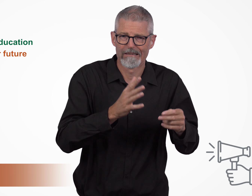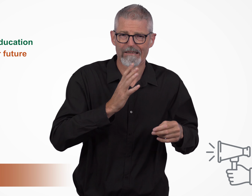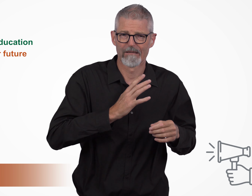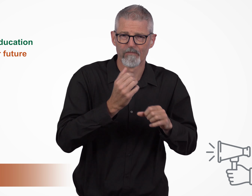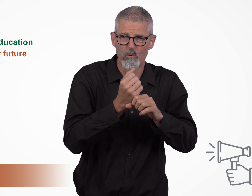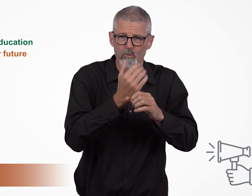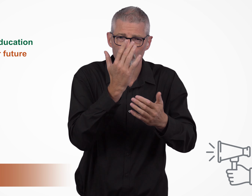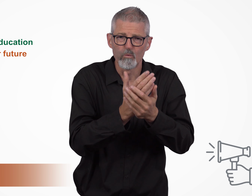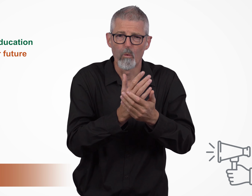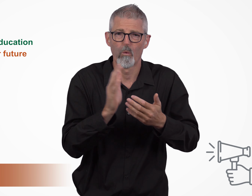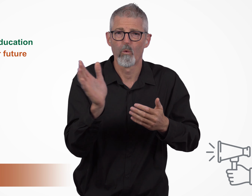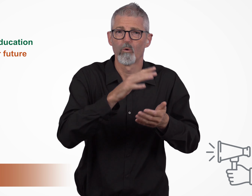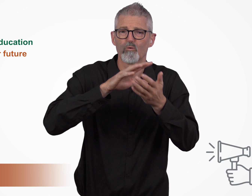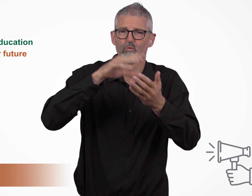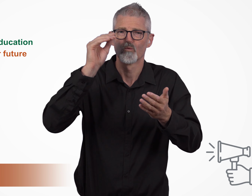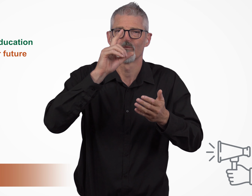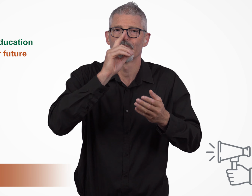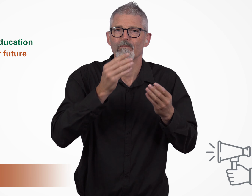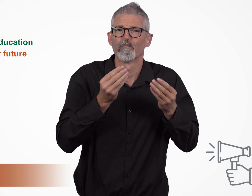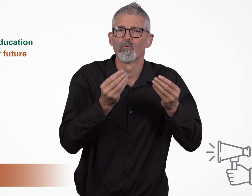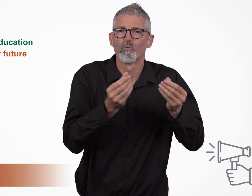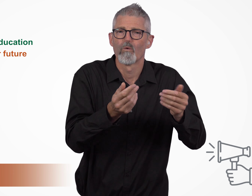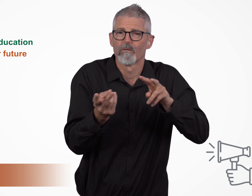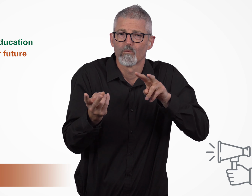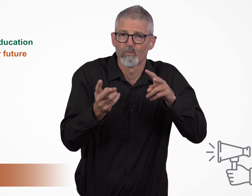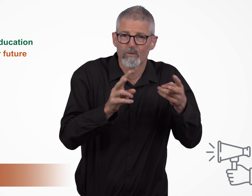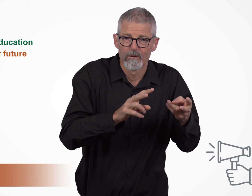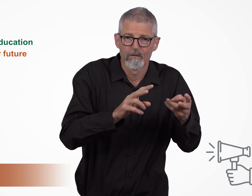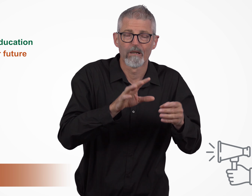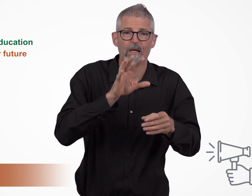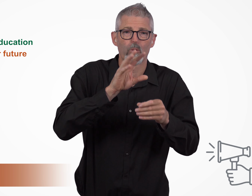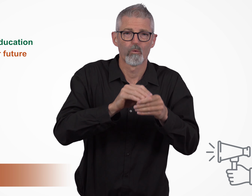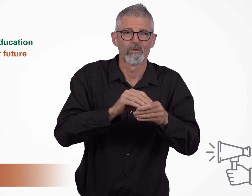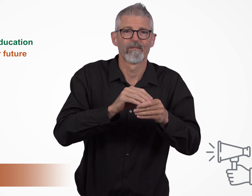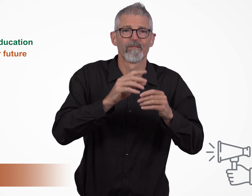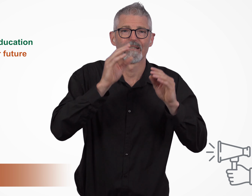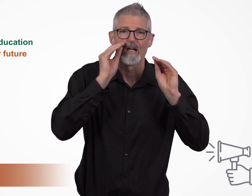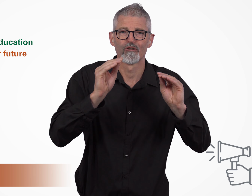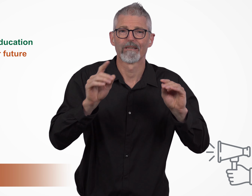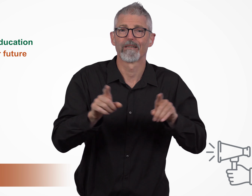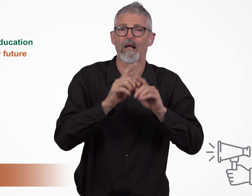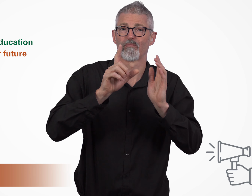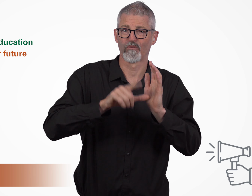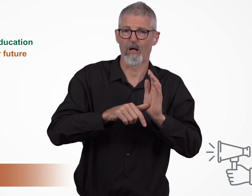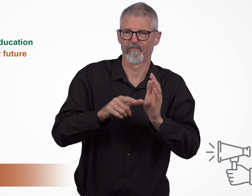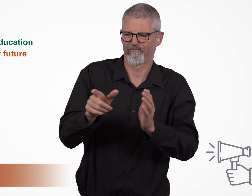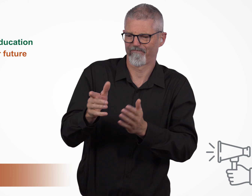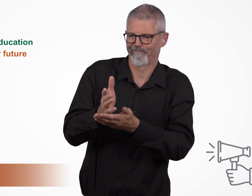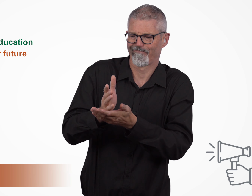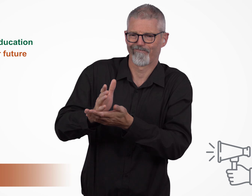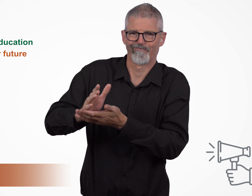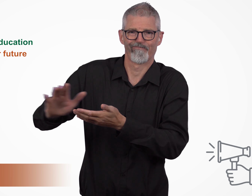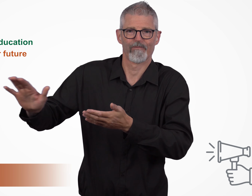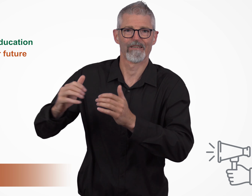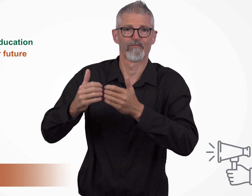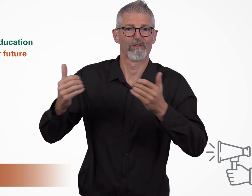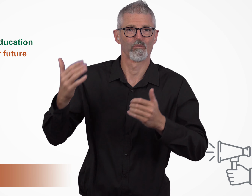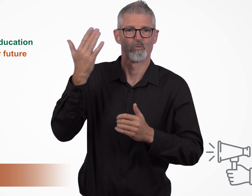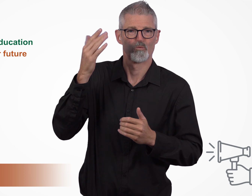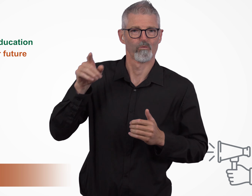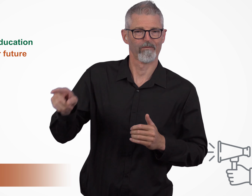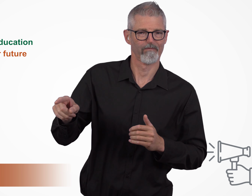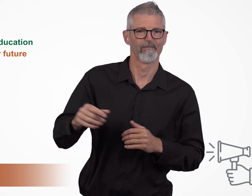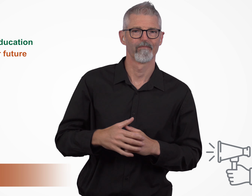We must ensure that all students can smoothly merge onto the highway of inclusive education while gradually phasing out the segregated side roads.